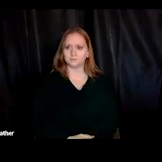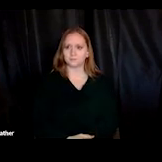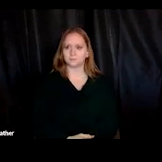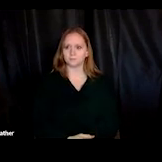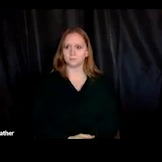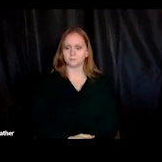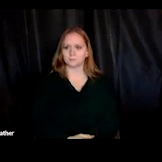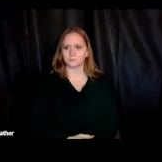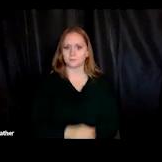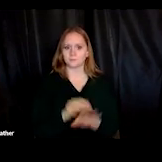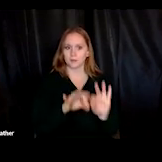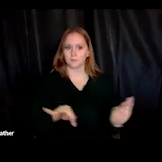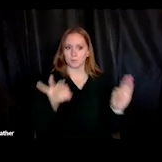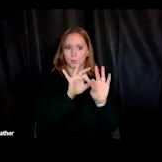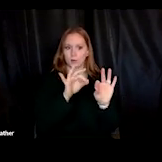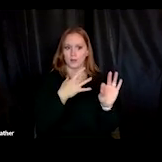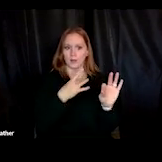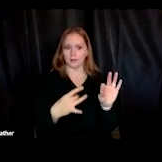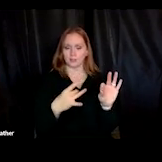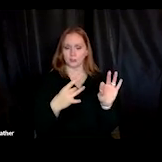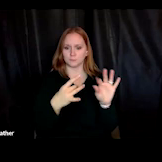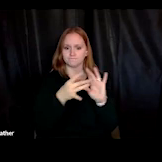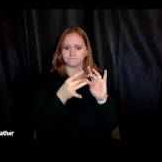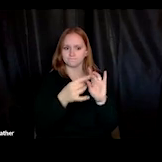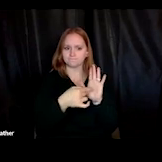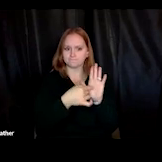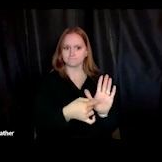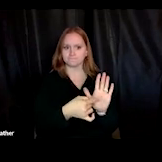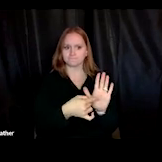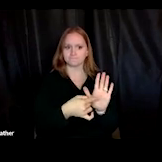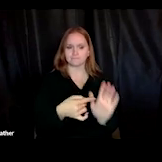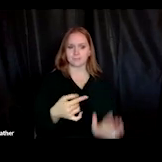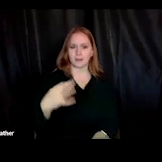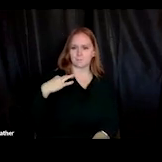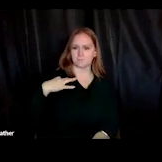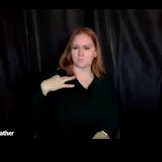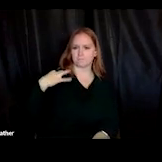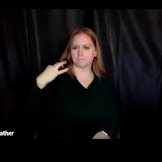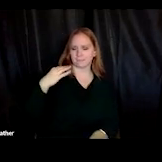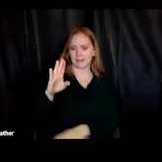to highlight is that disability beneficiaries, so that meaning someone who's been approved and is receiving benefits,